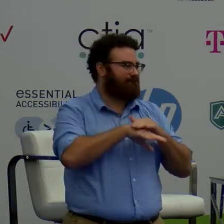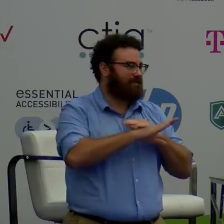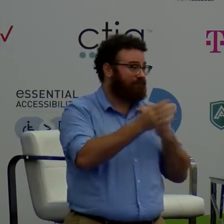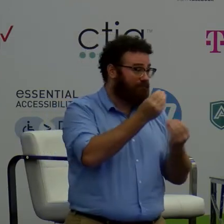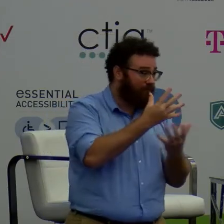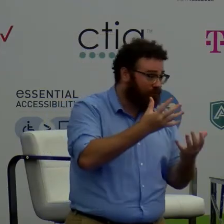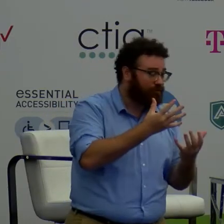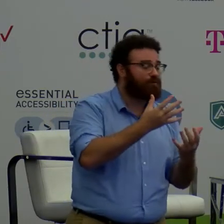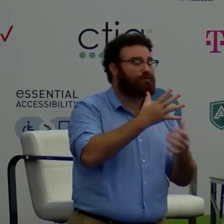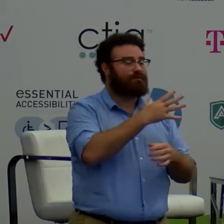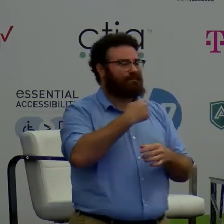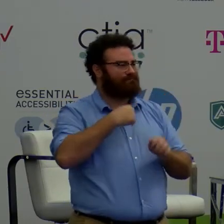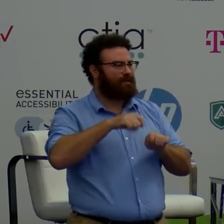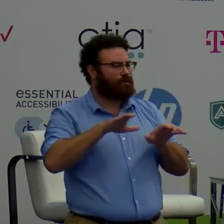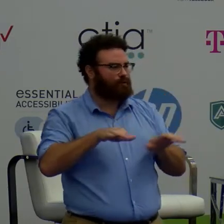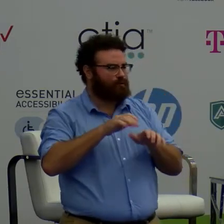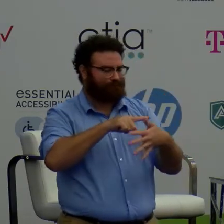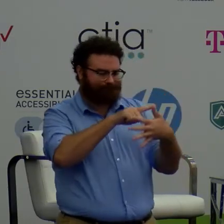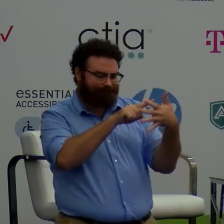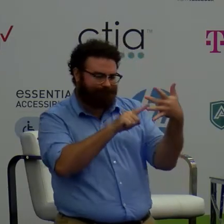and do things independently that I never thought I could do.